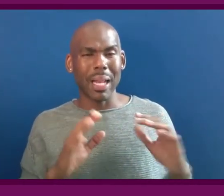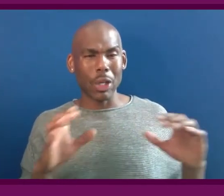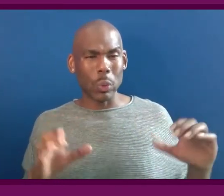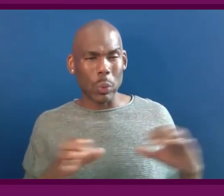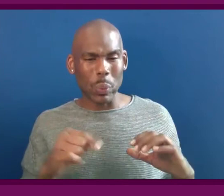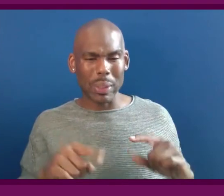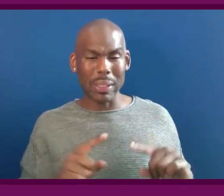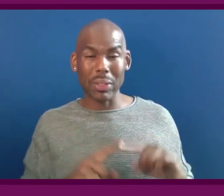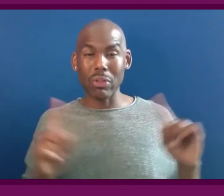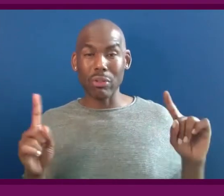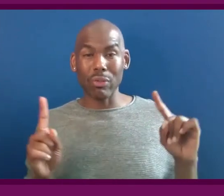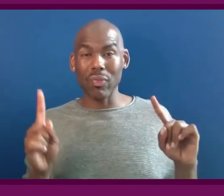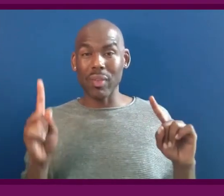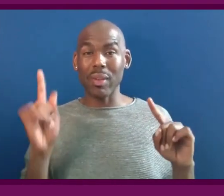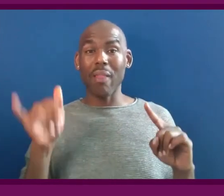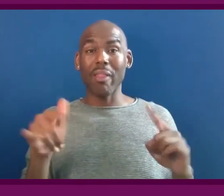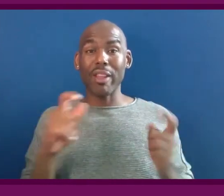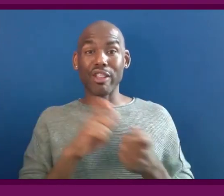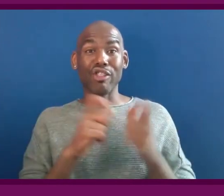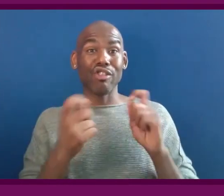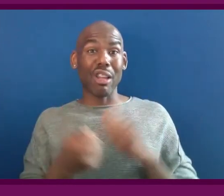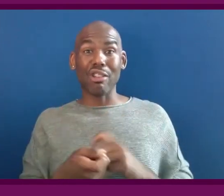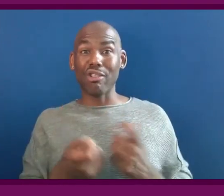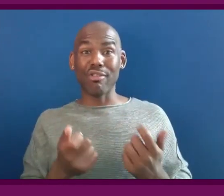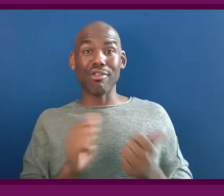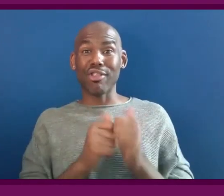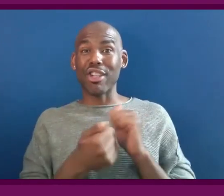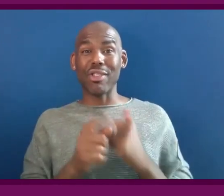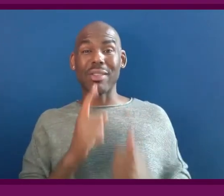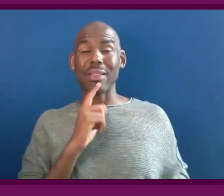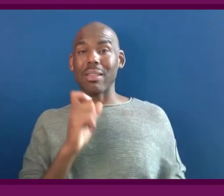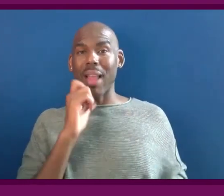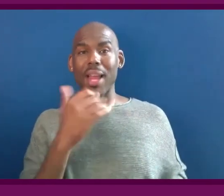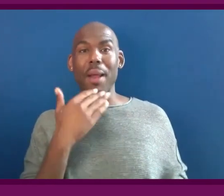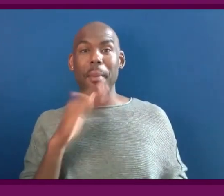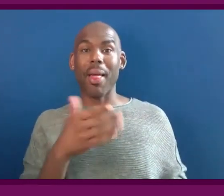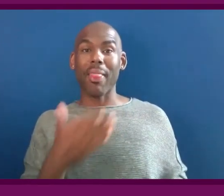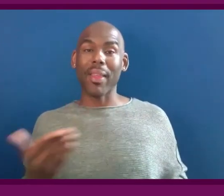do this different and that change is not a bad thing? Ashley Inkumsah: Yeah.